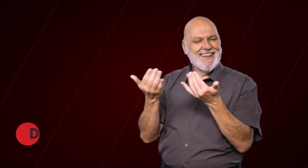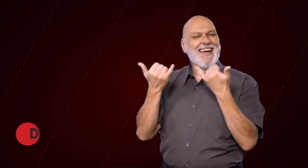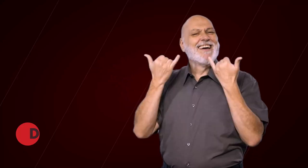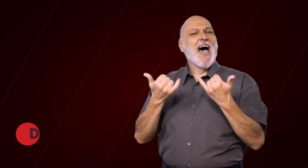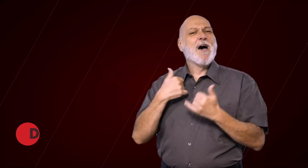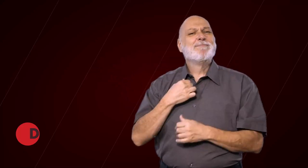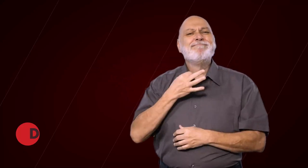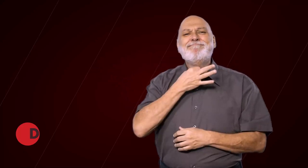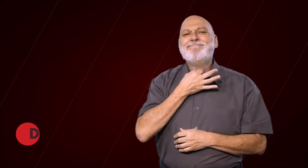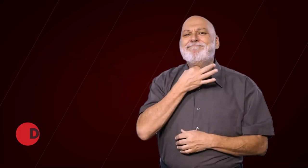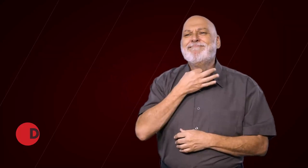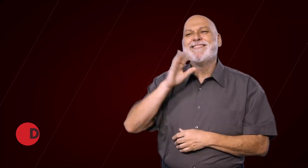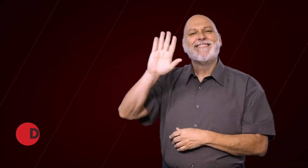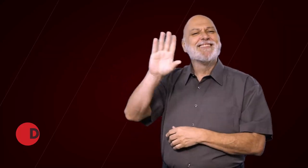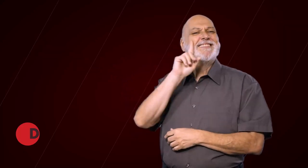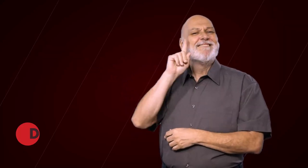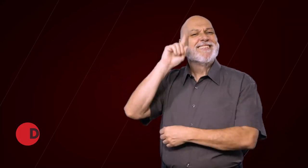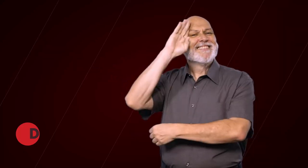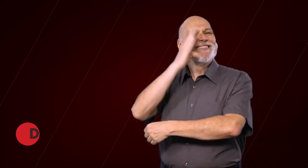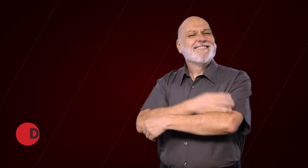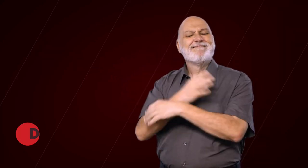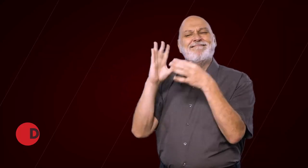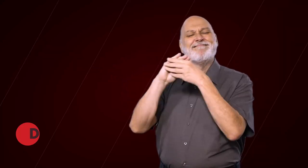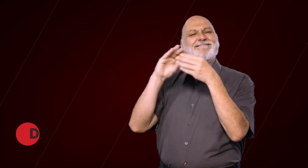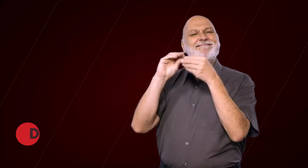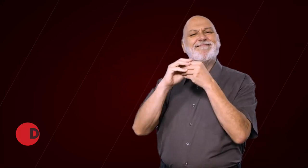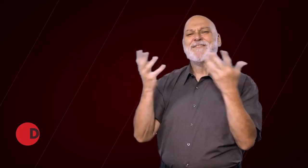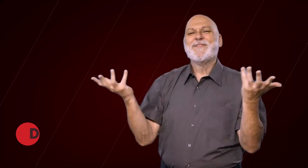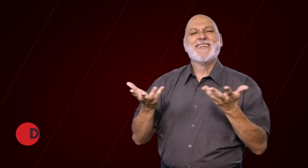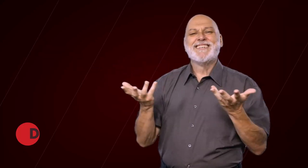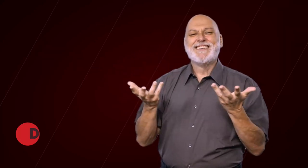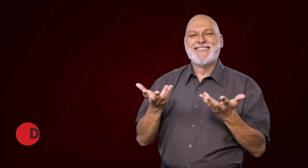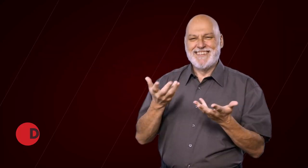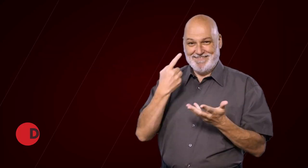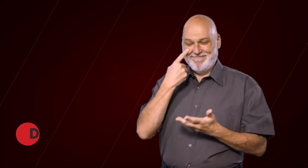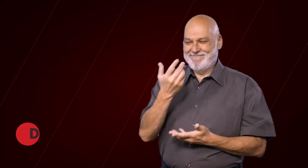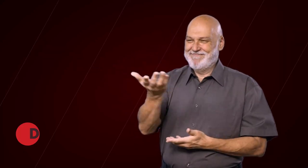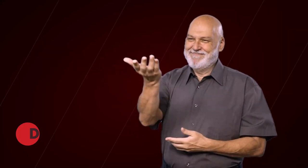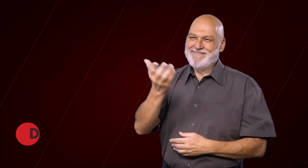said. What does the Deaf son have to say?